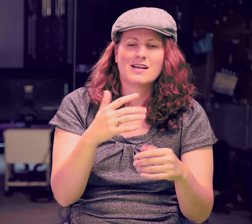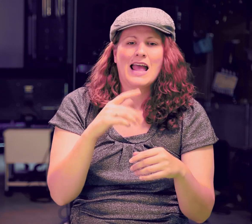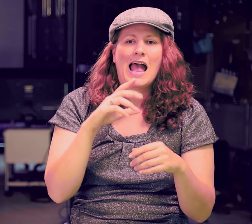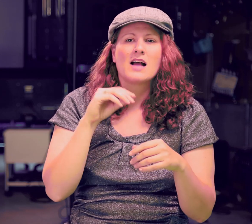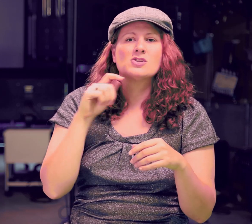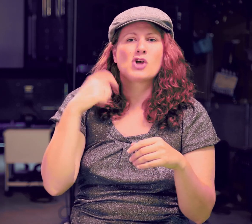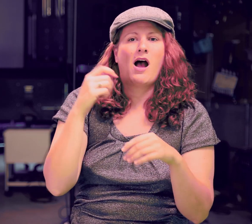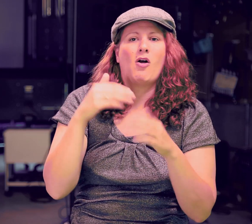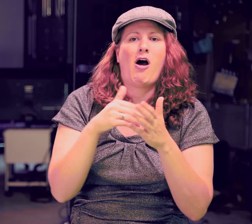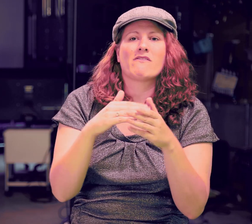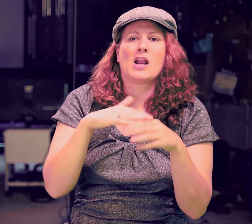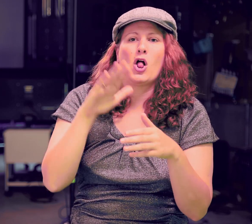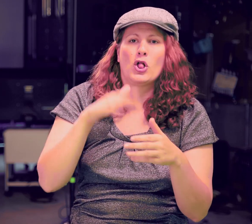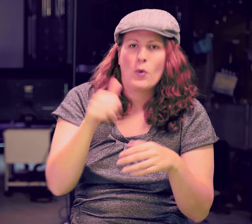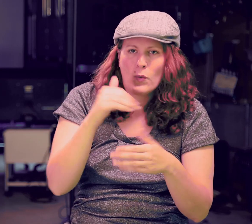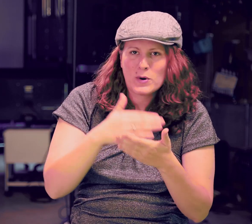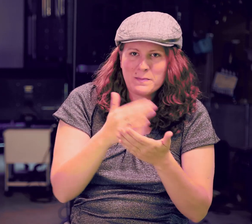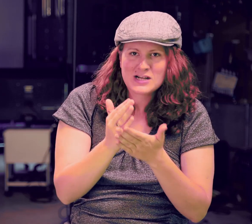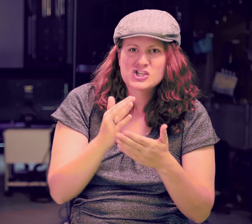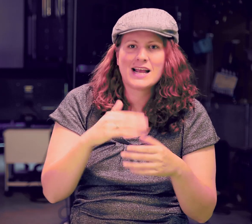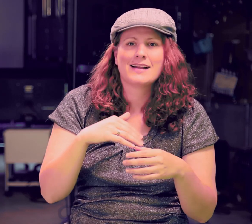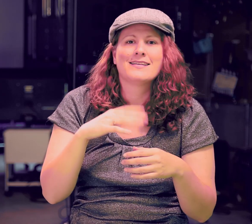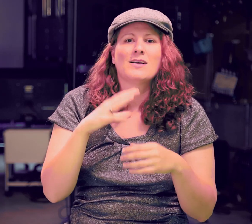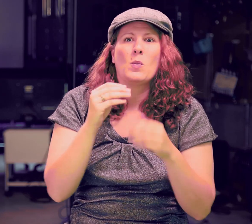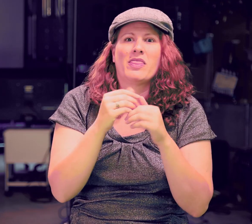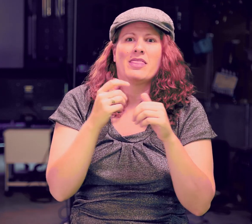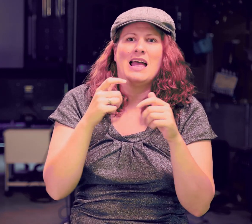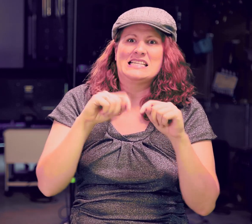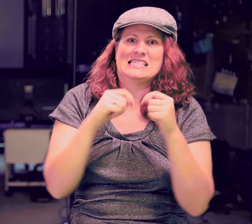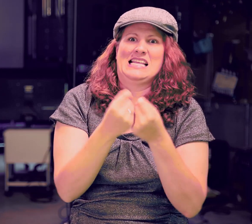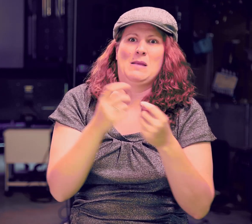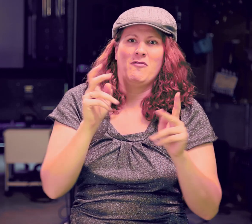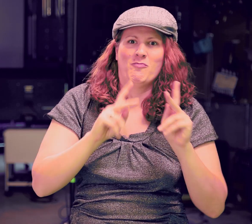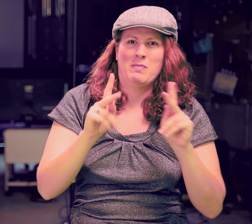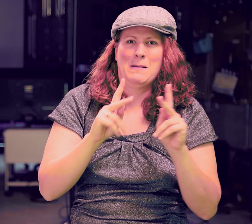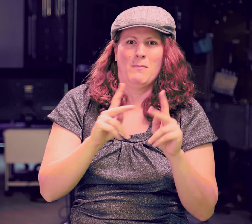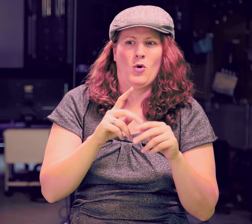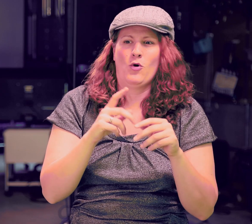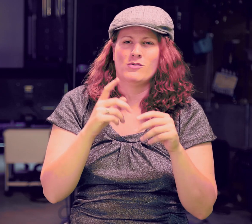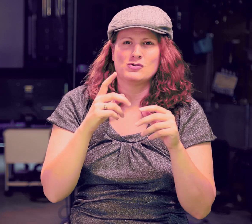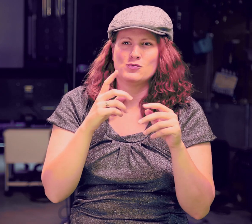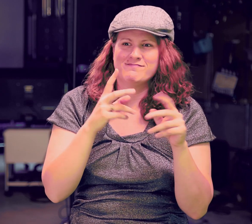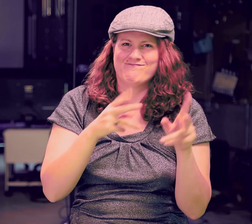shot often on lower budget with a team of people including editing.